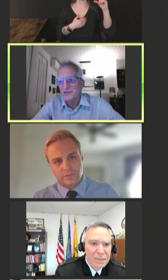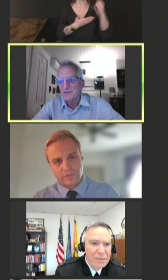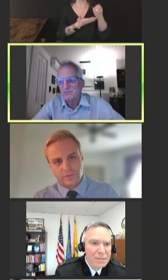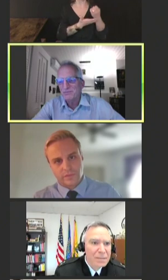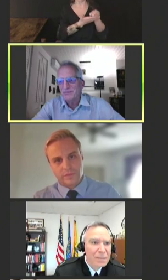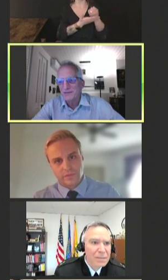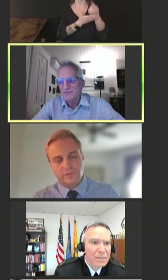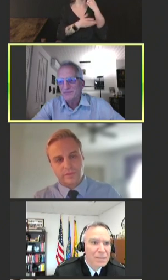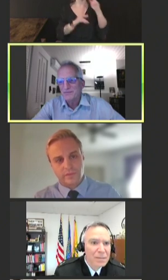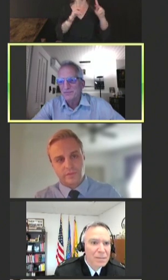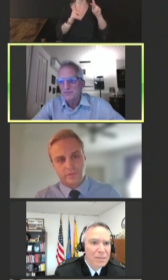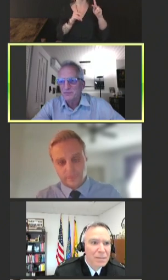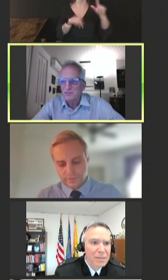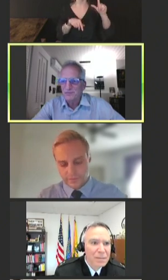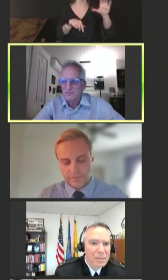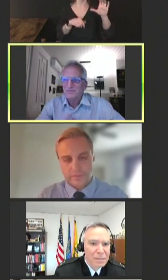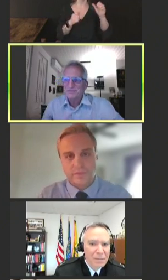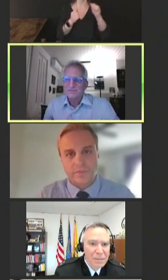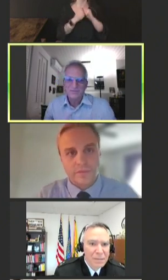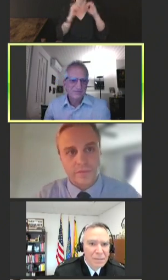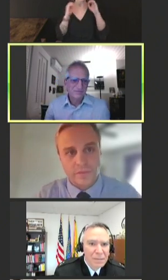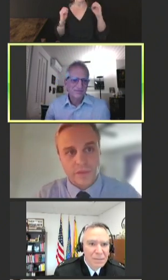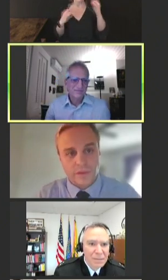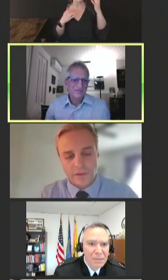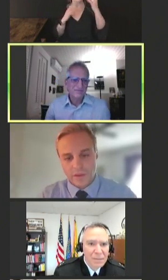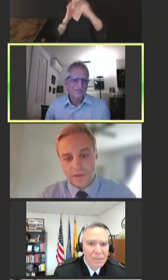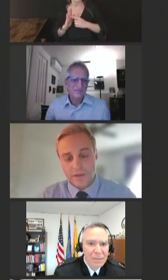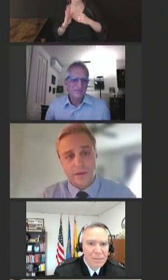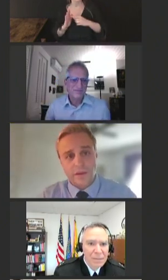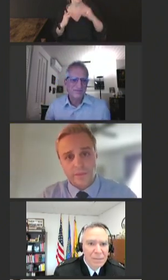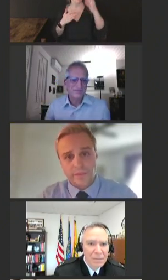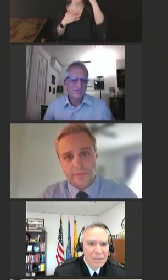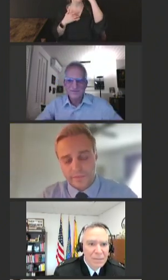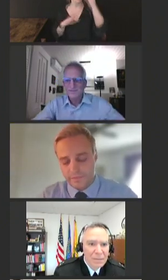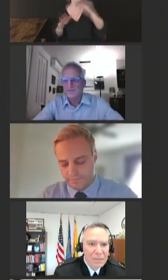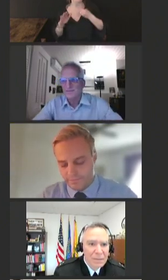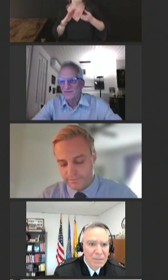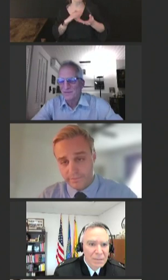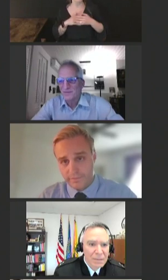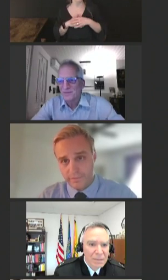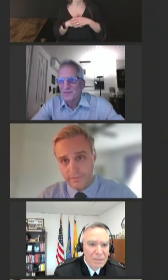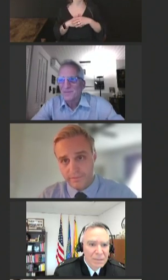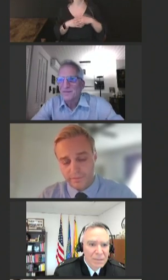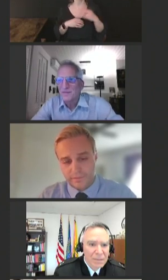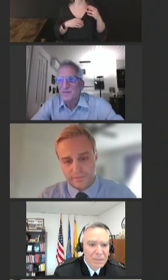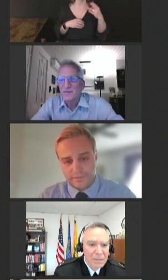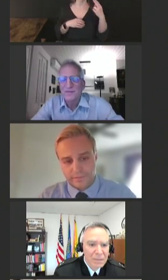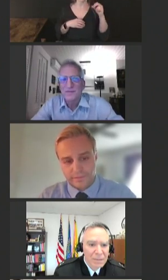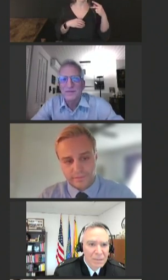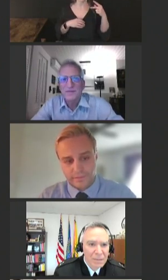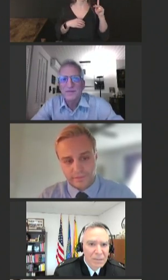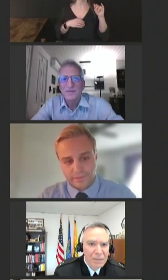Robert Hopkins: I want to thank all the members of this panel. It's been very